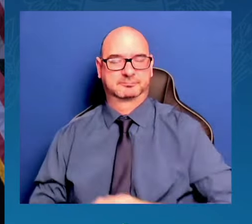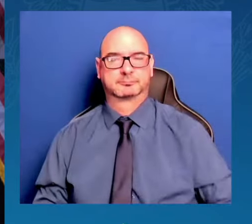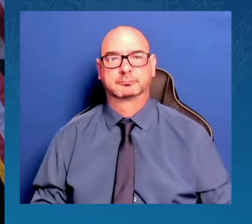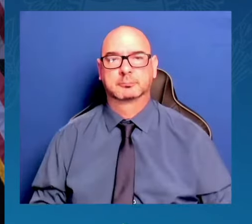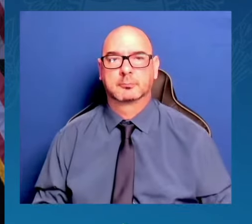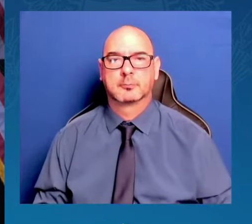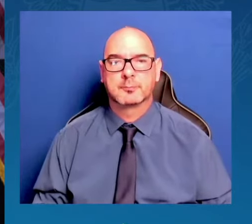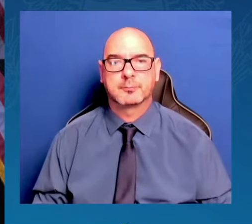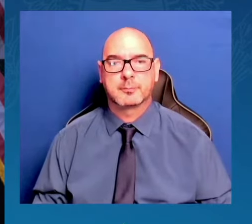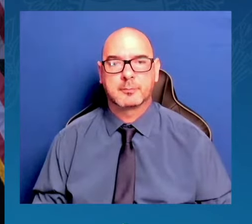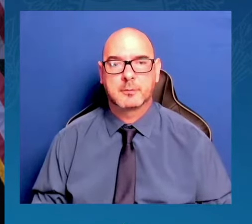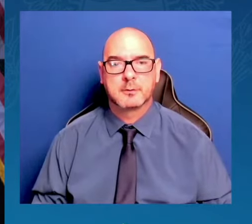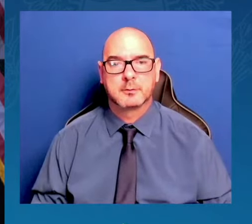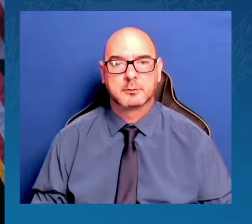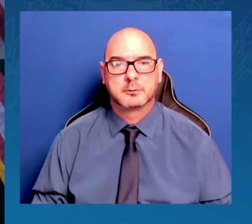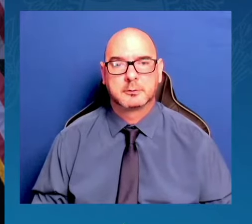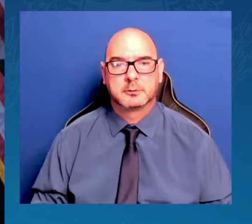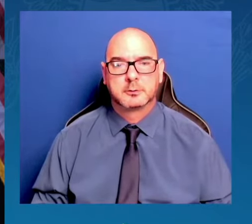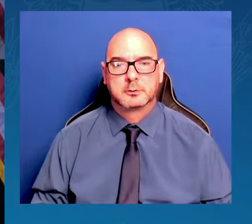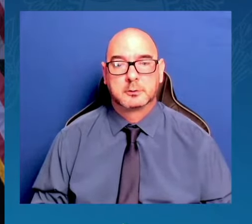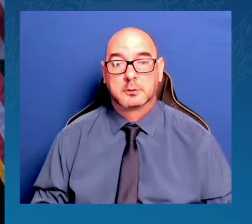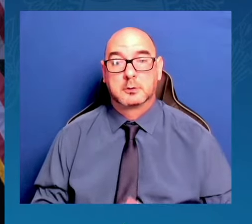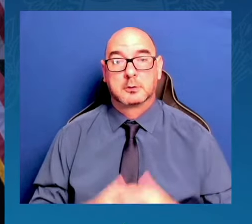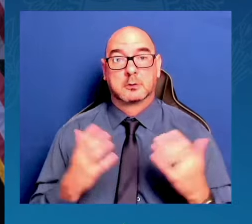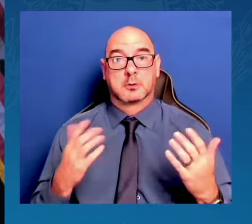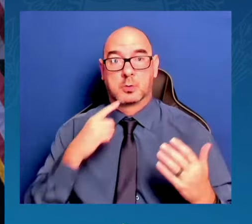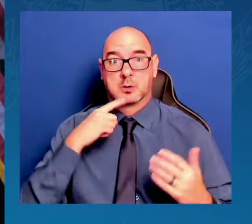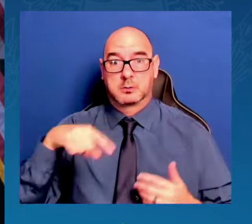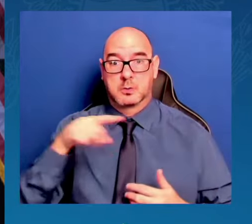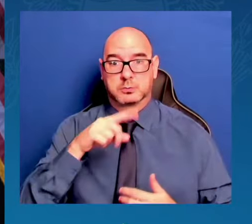Those are such powerful and inspiring words just like her.